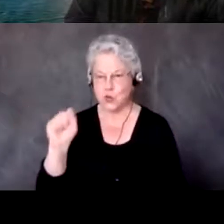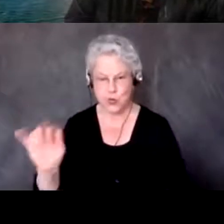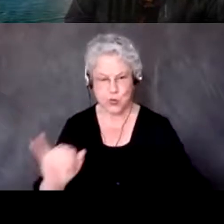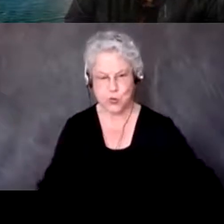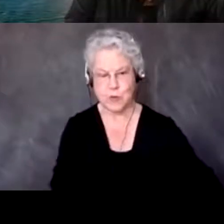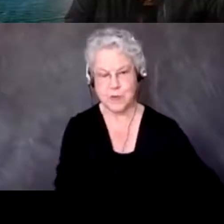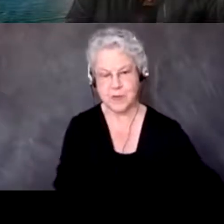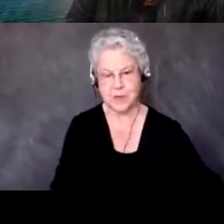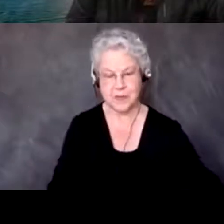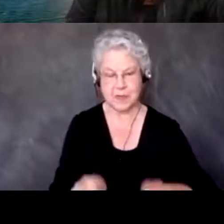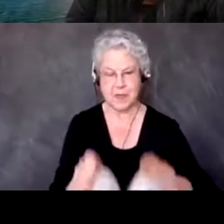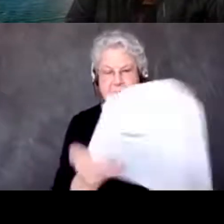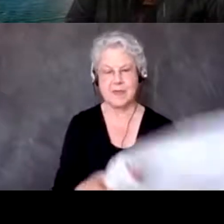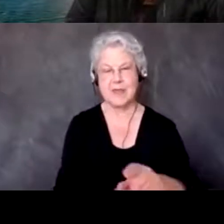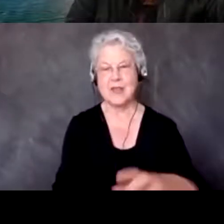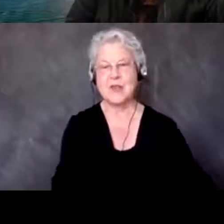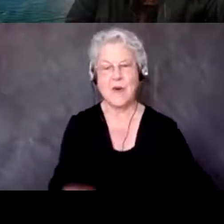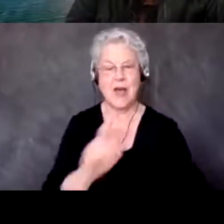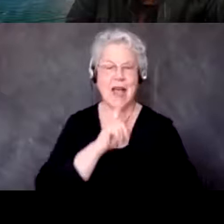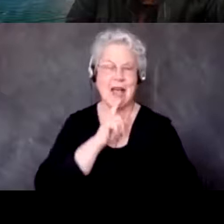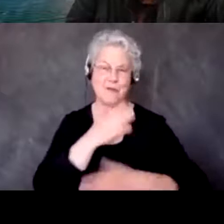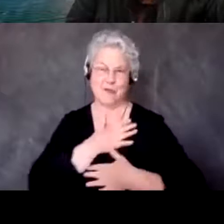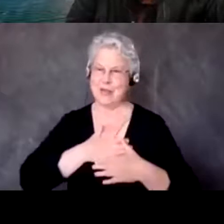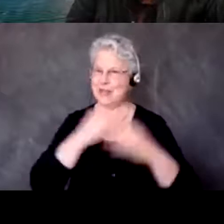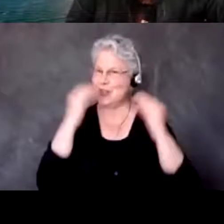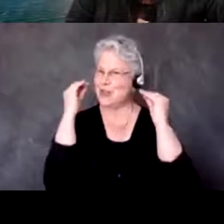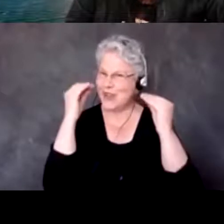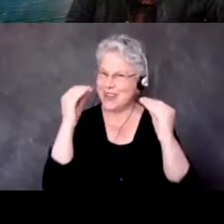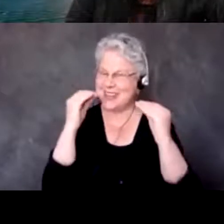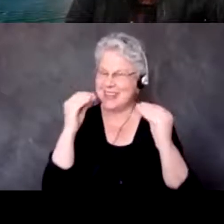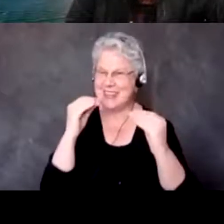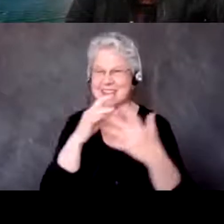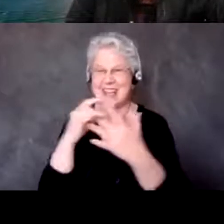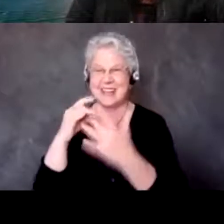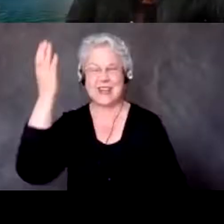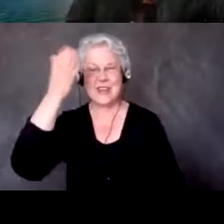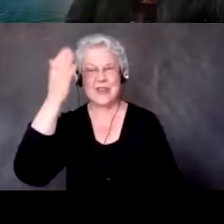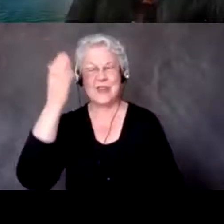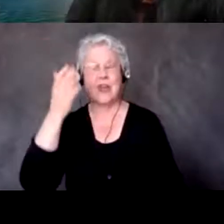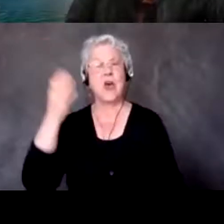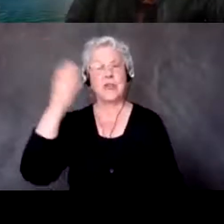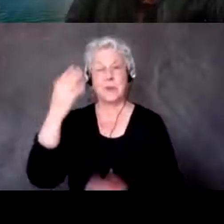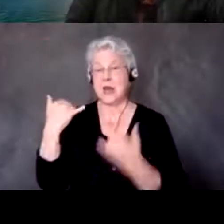I really enjoy facilitating and teaching, and so you’ll see that my presentation today is more about facilitating than knowledge in the room,